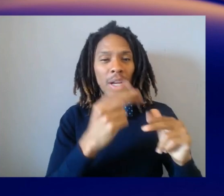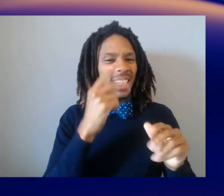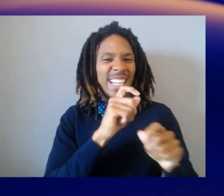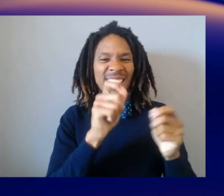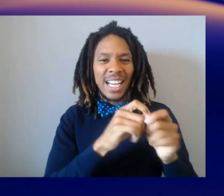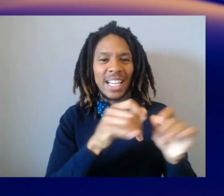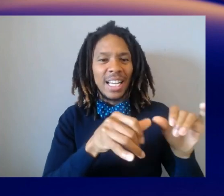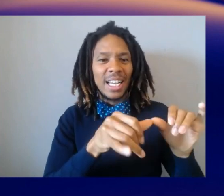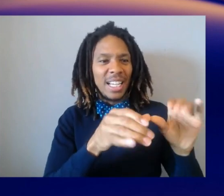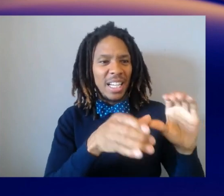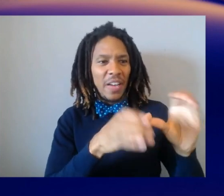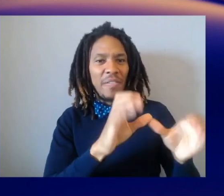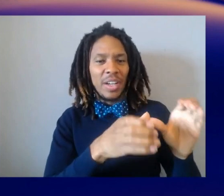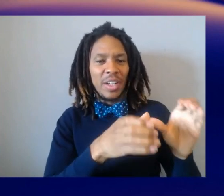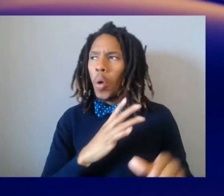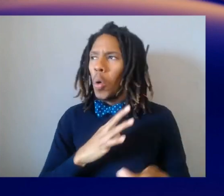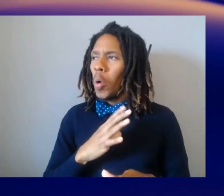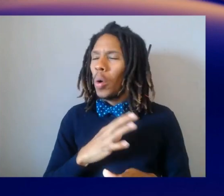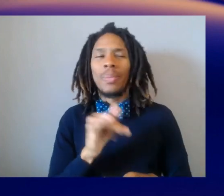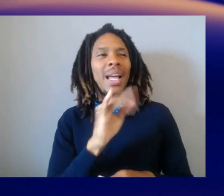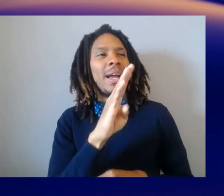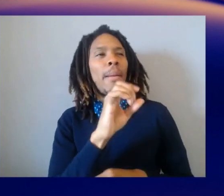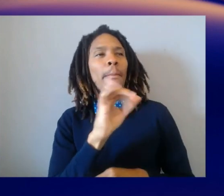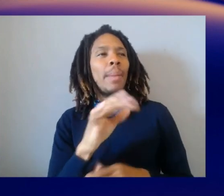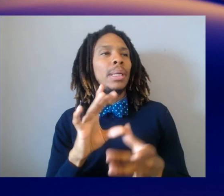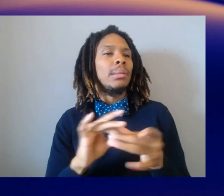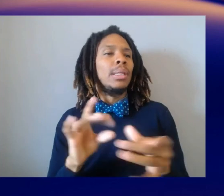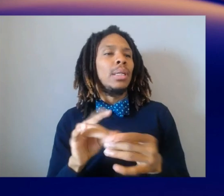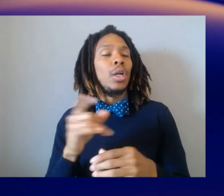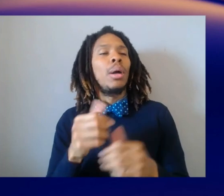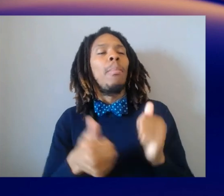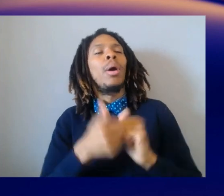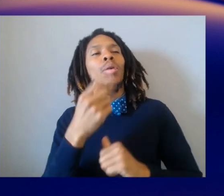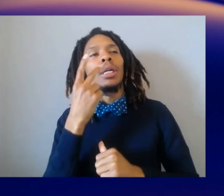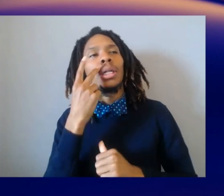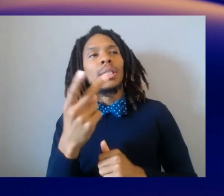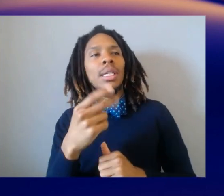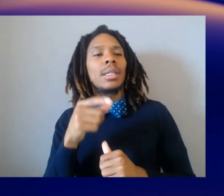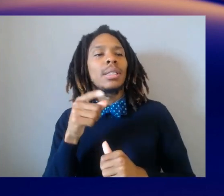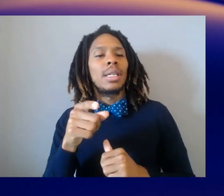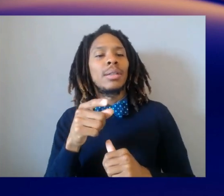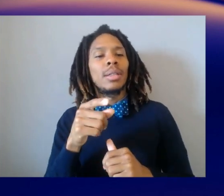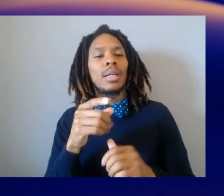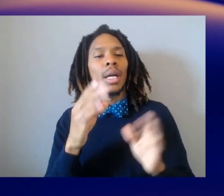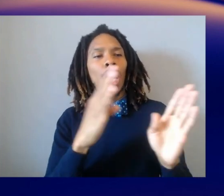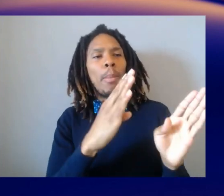Yeah. But like Bobby said most of the time you'll see those instance type and sizes parameterized within a pipeline.